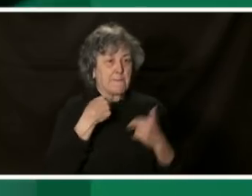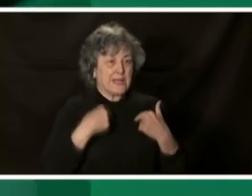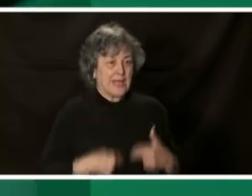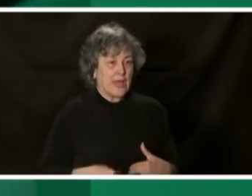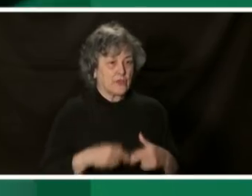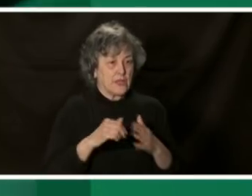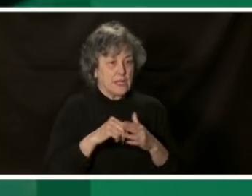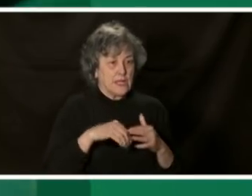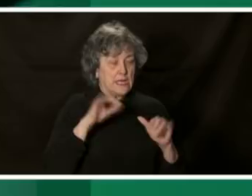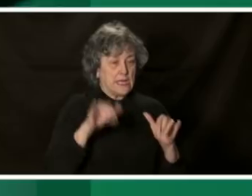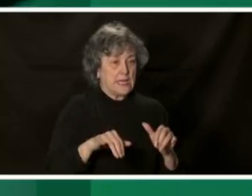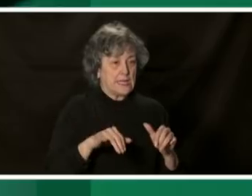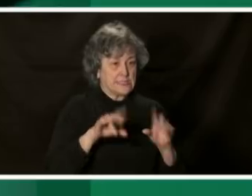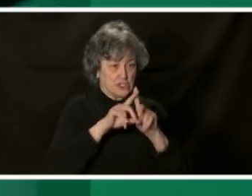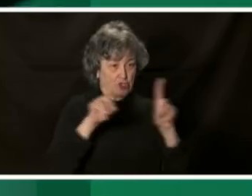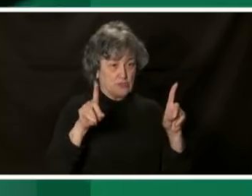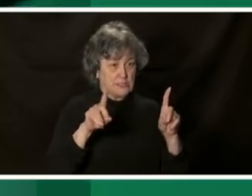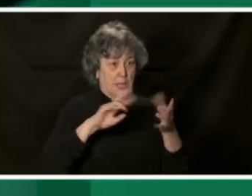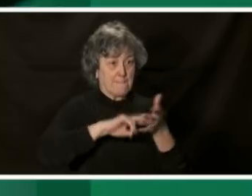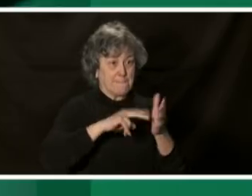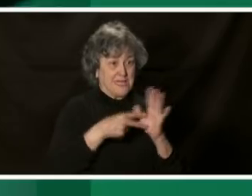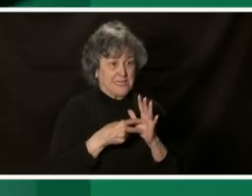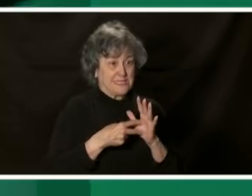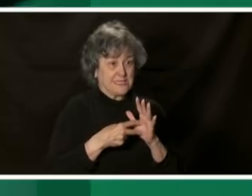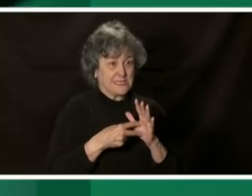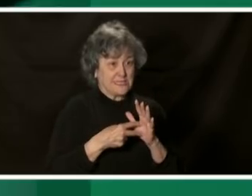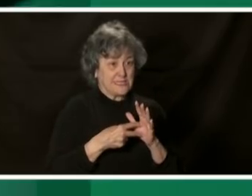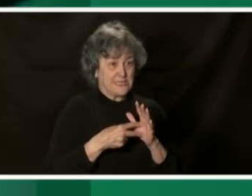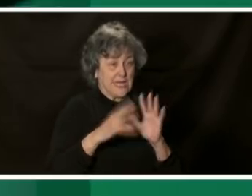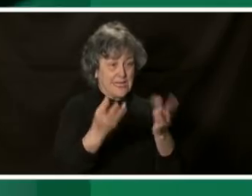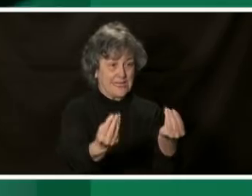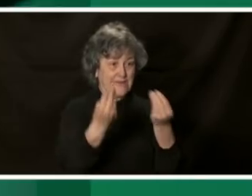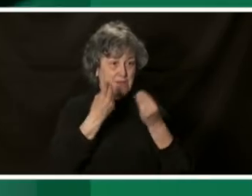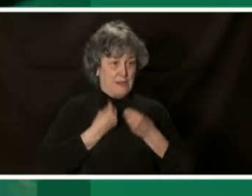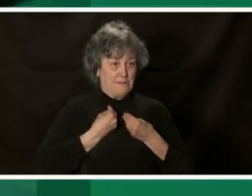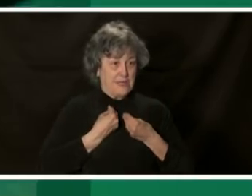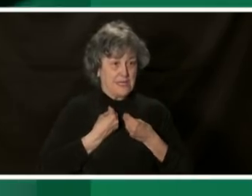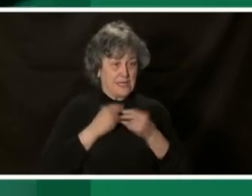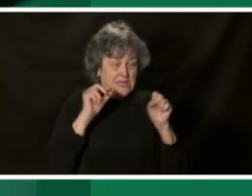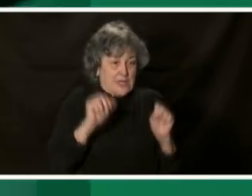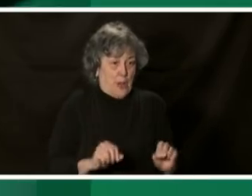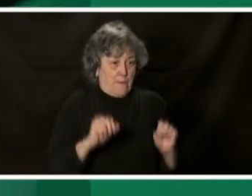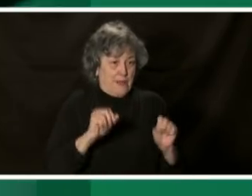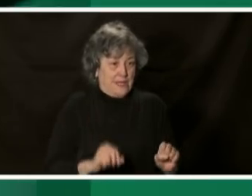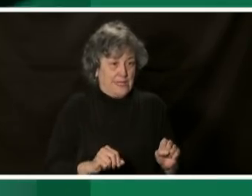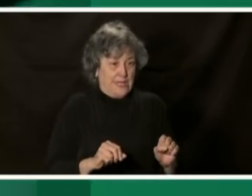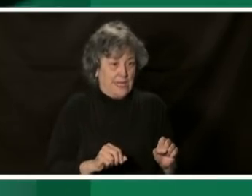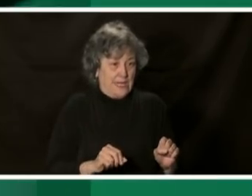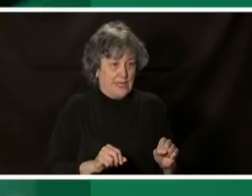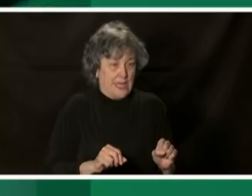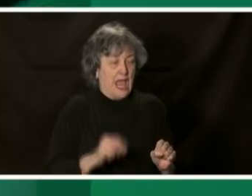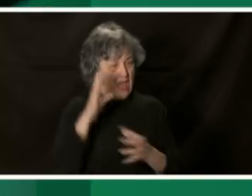THIS DEGREE MEANS GIVING ME THE ABILITY AND CONFIDENCE